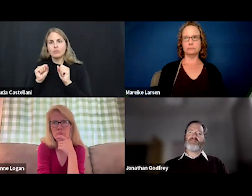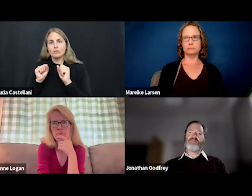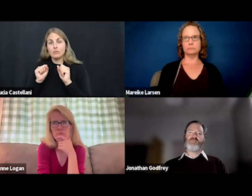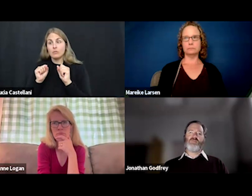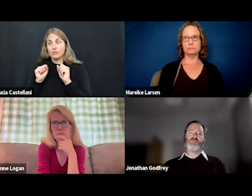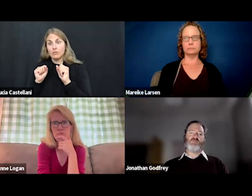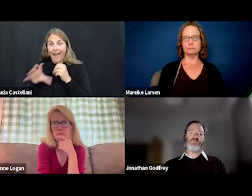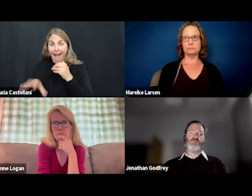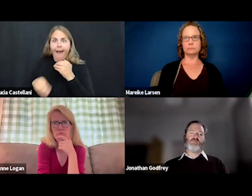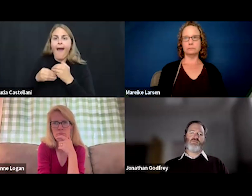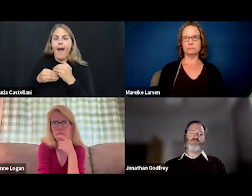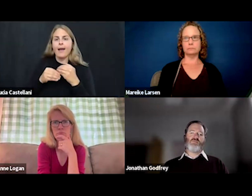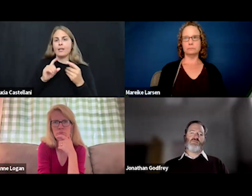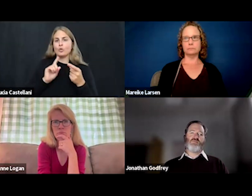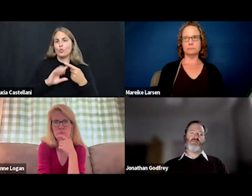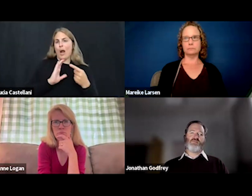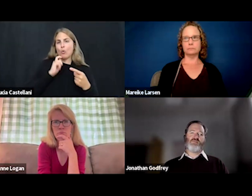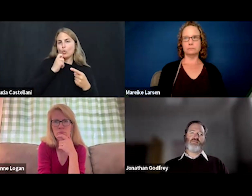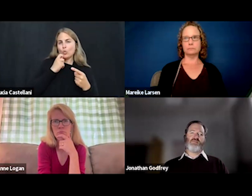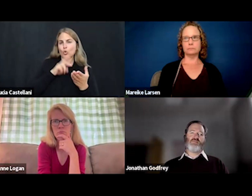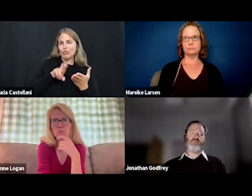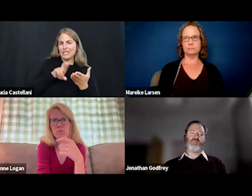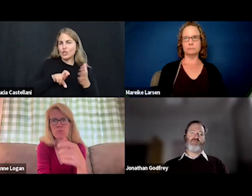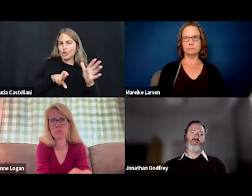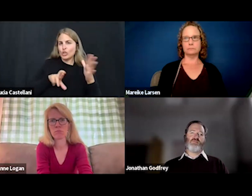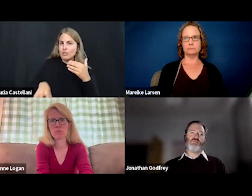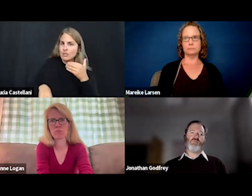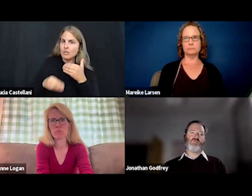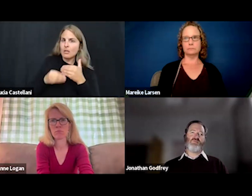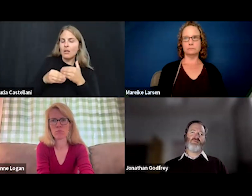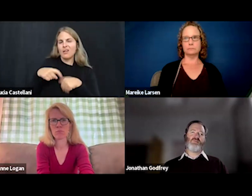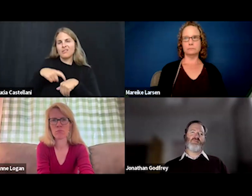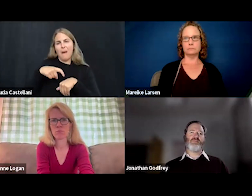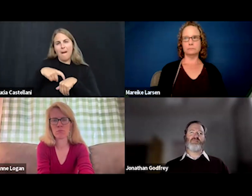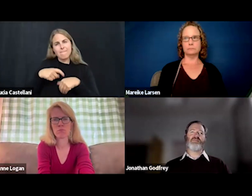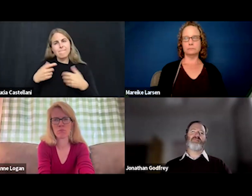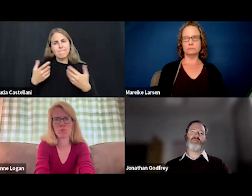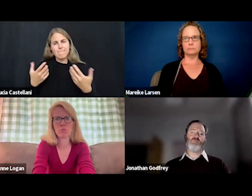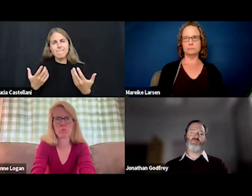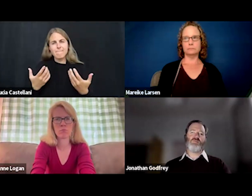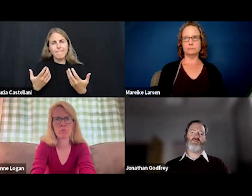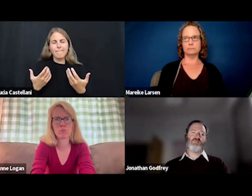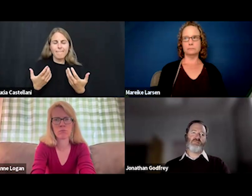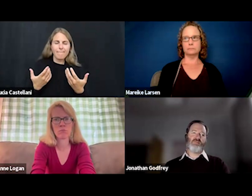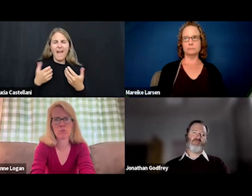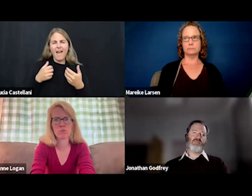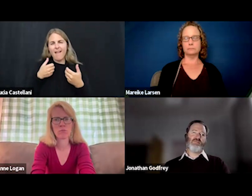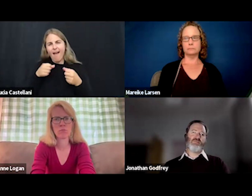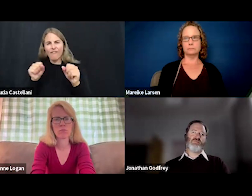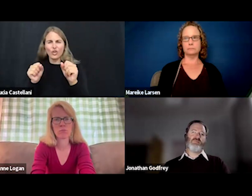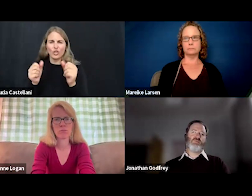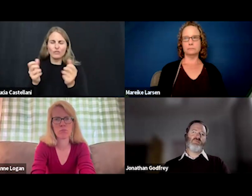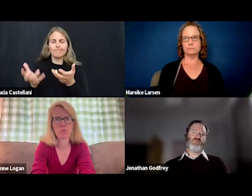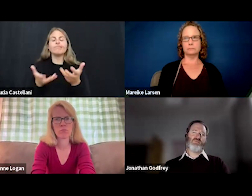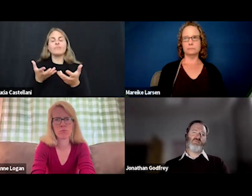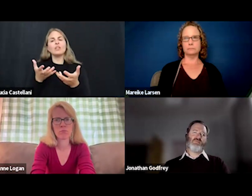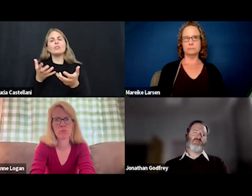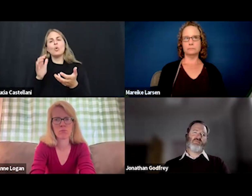my other academic colleagues are doing. This is just some of the many ways in which I do research.